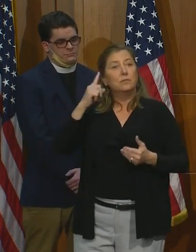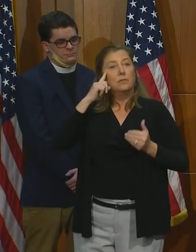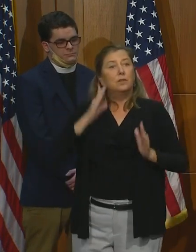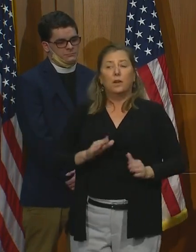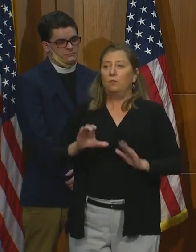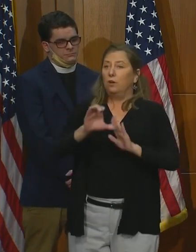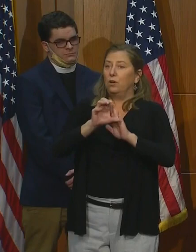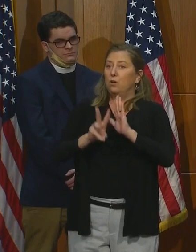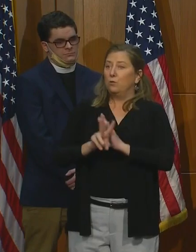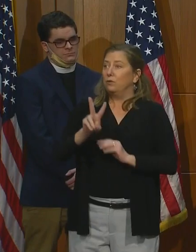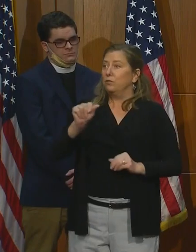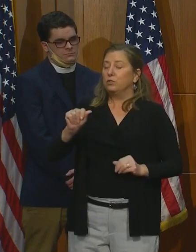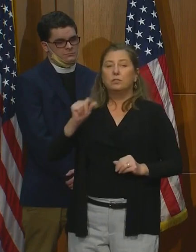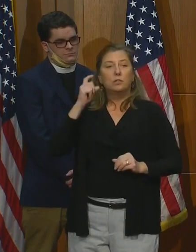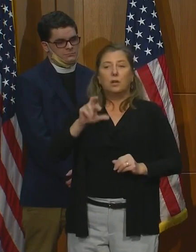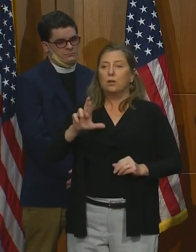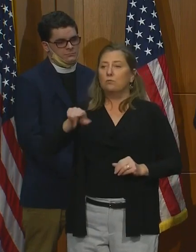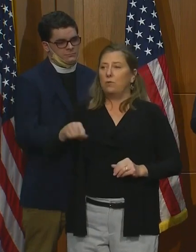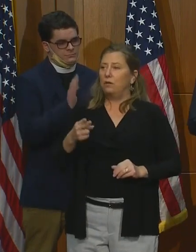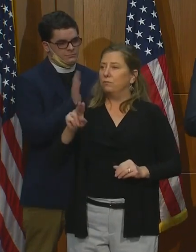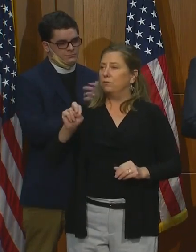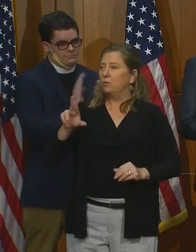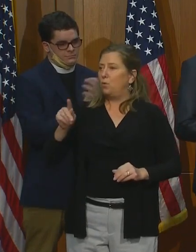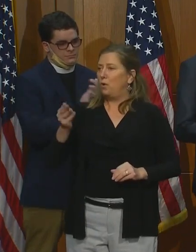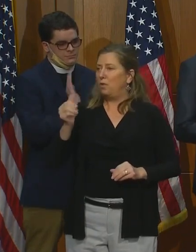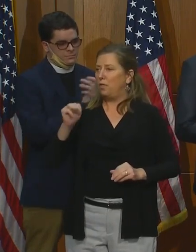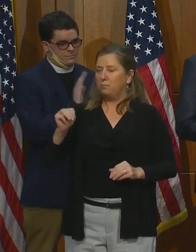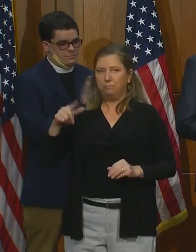THAT I'D LIKE TO INTRODUCE THE